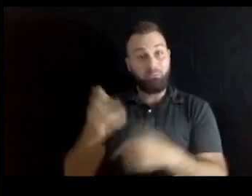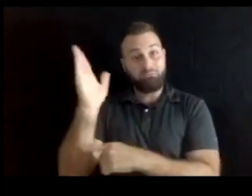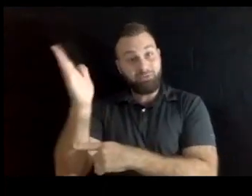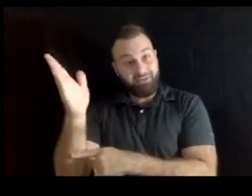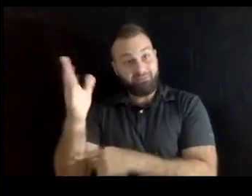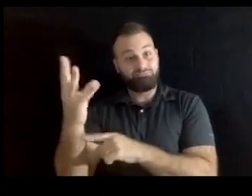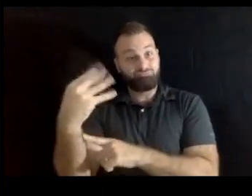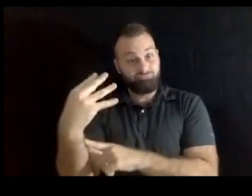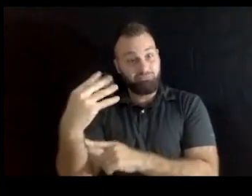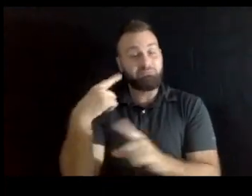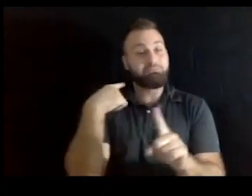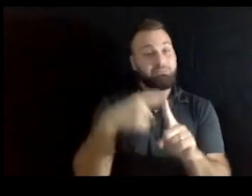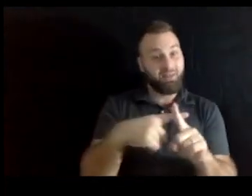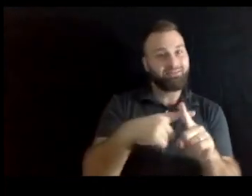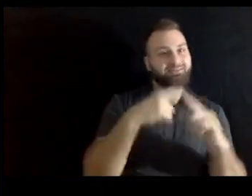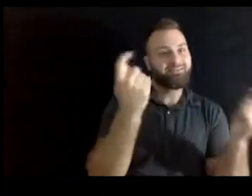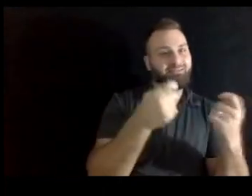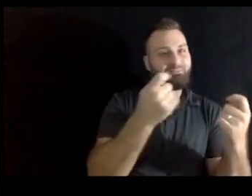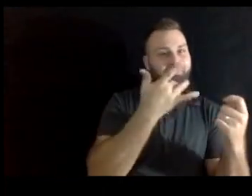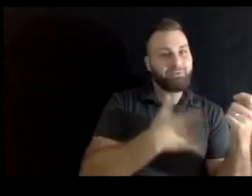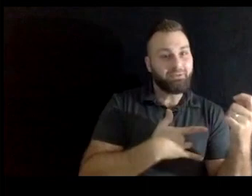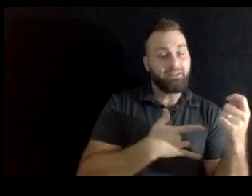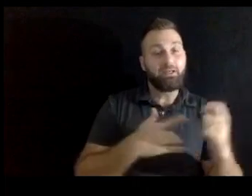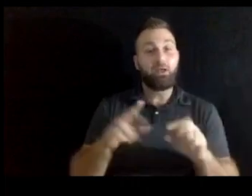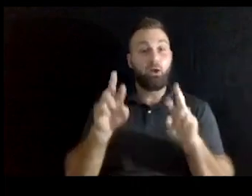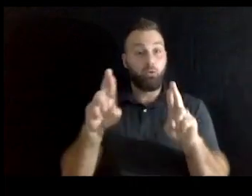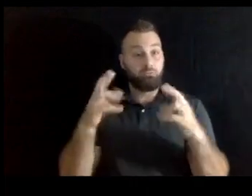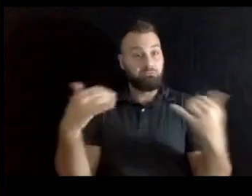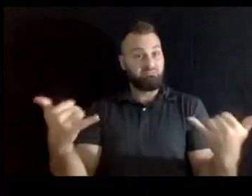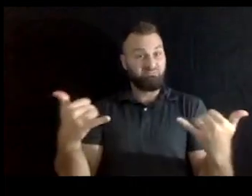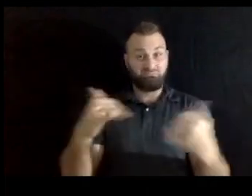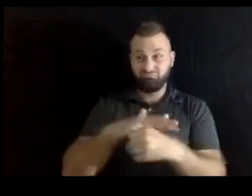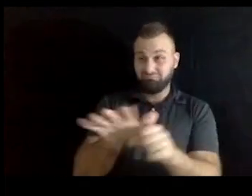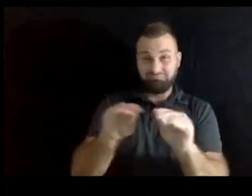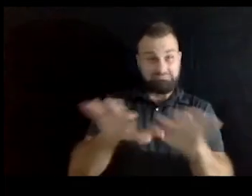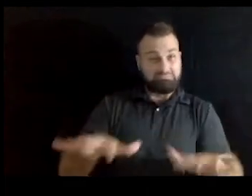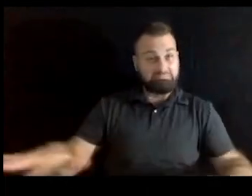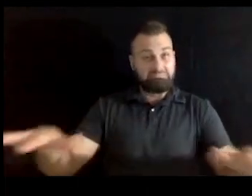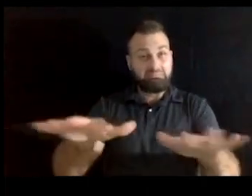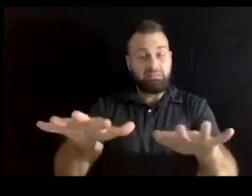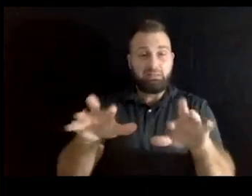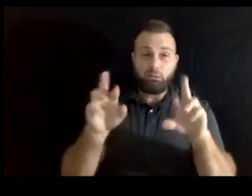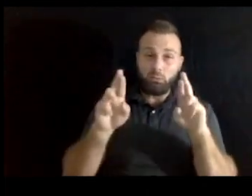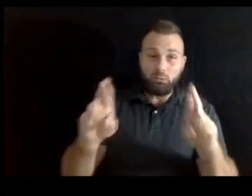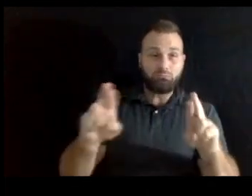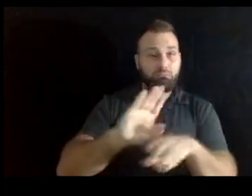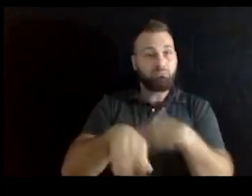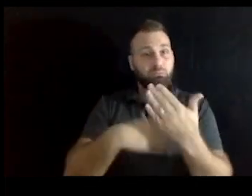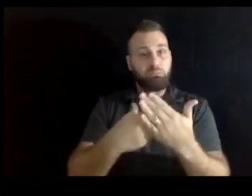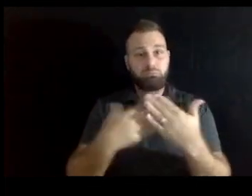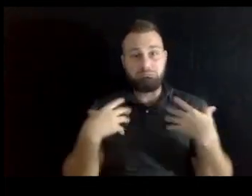Hope all of you are doing well in this new normal and I wish you all health and safety in the weeks